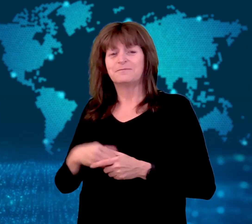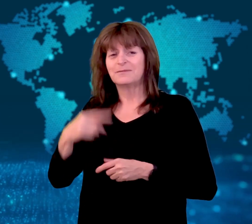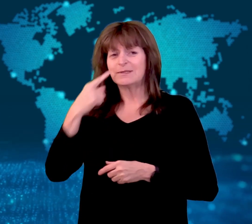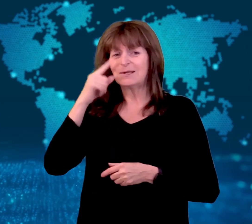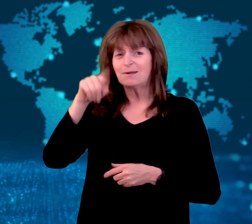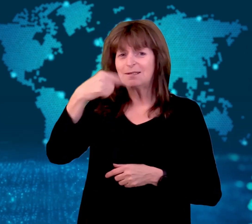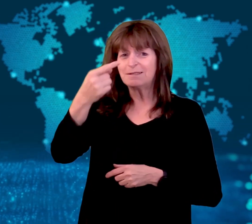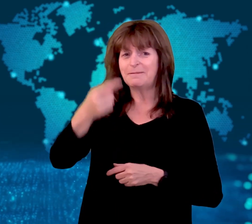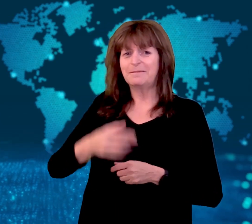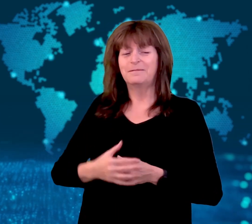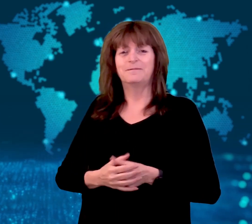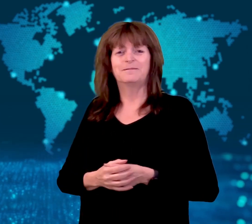See you next time!